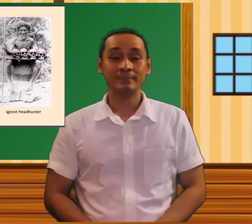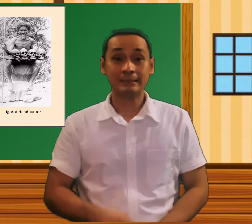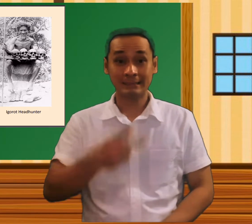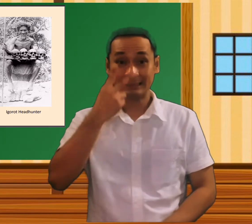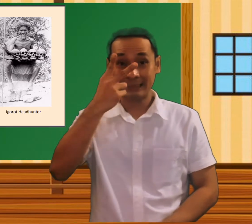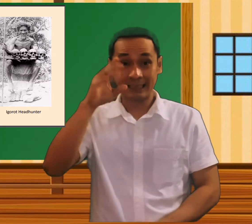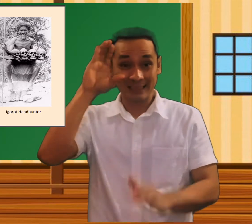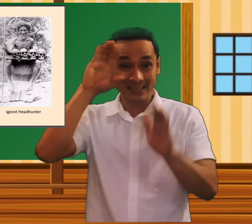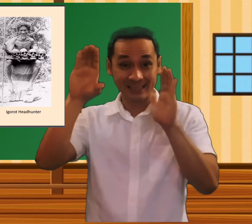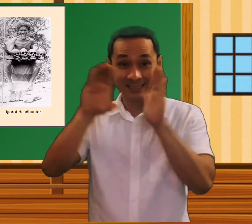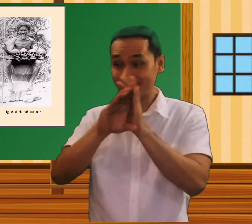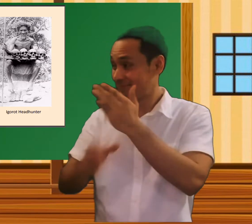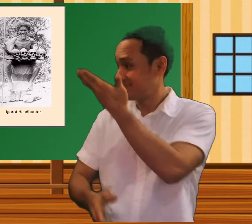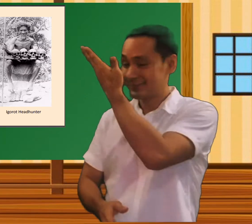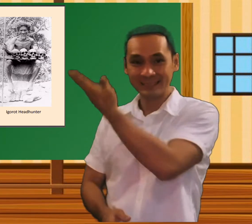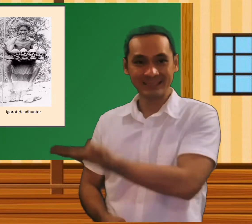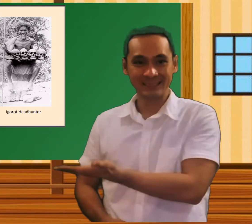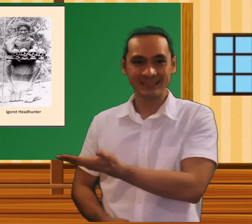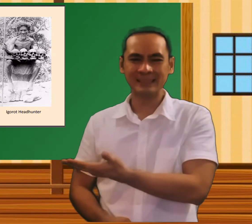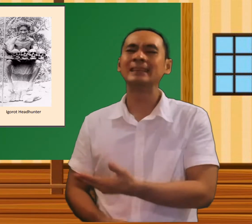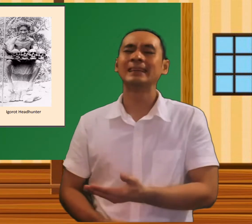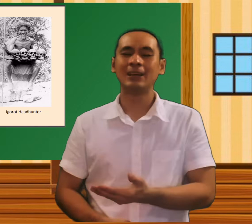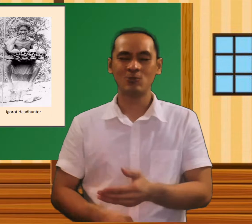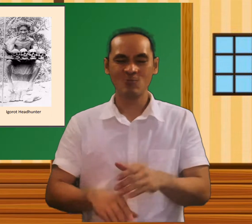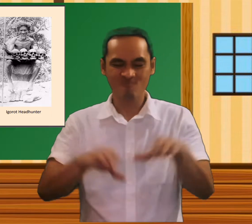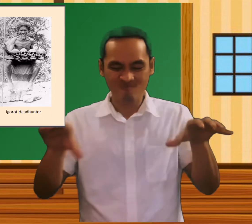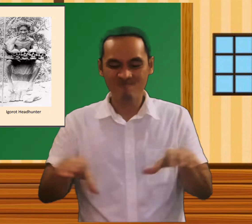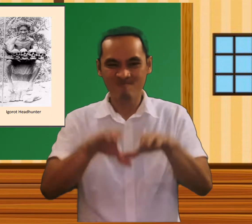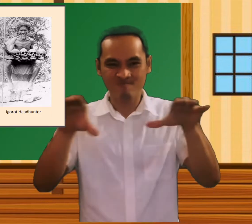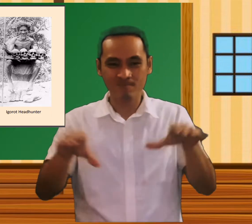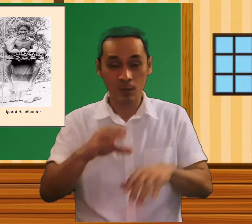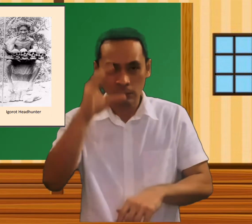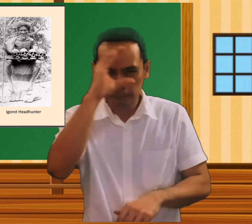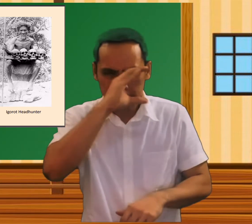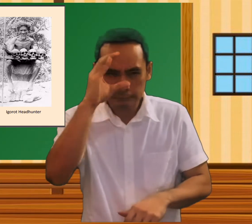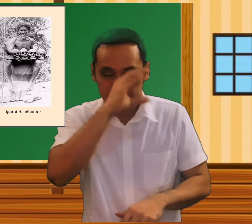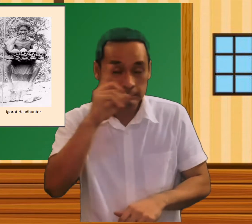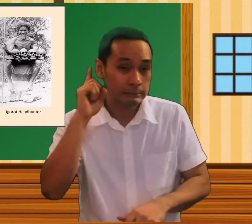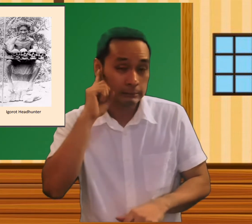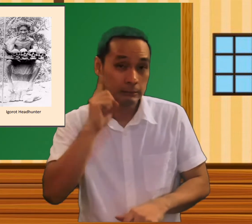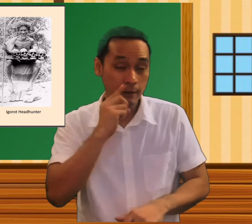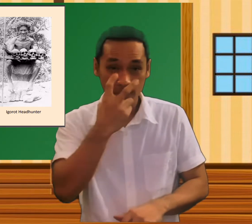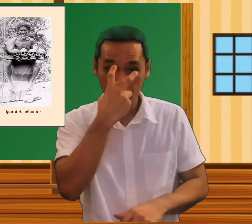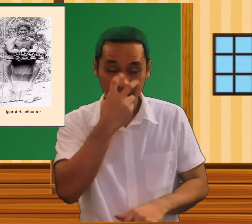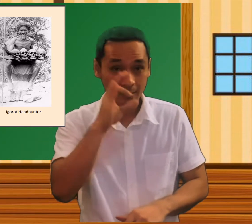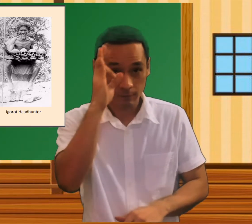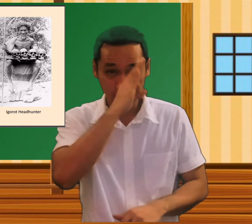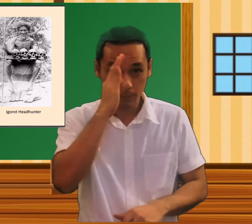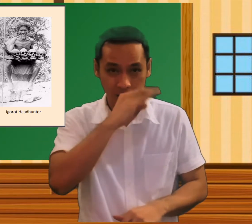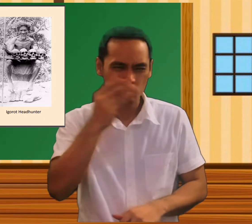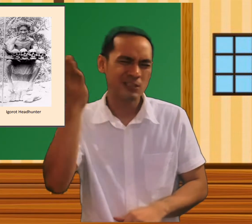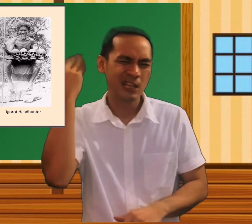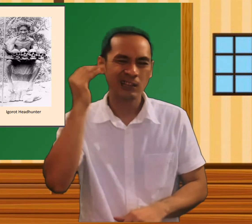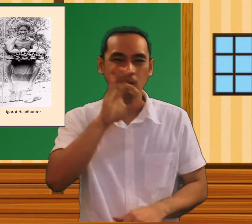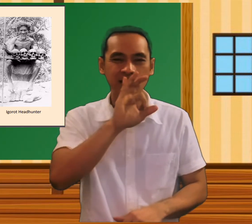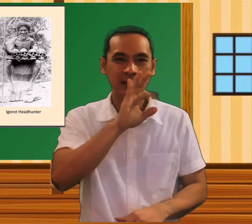this photo shows the efforts made to search for deaf and blind filipinos in 1907.